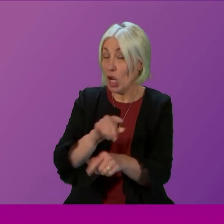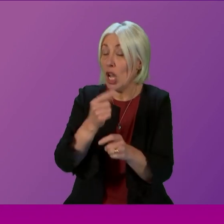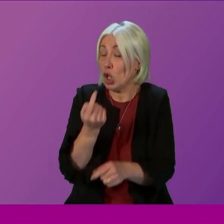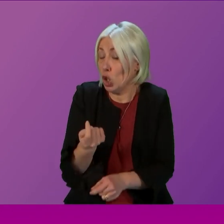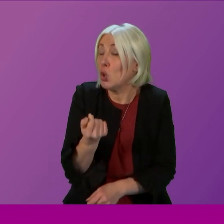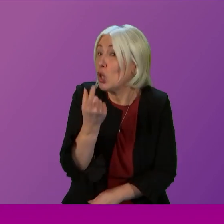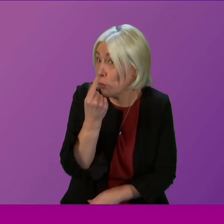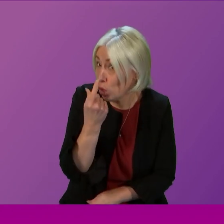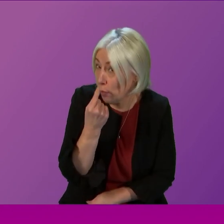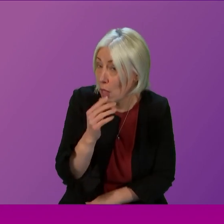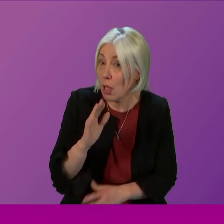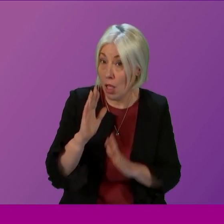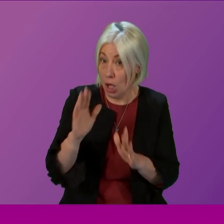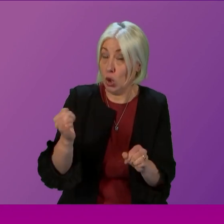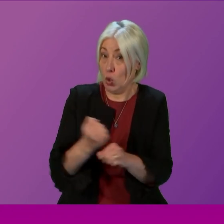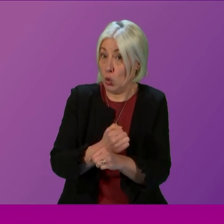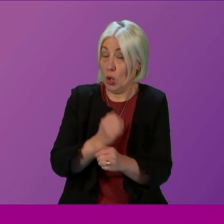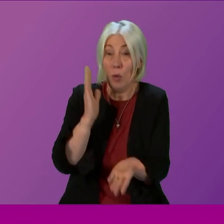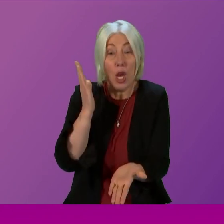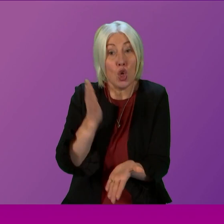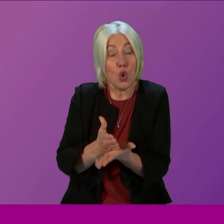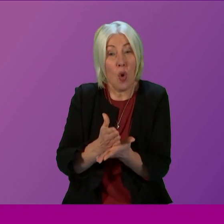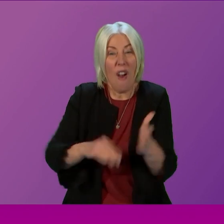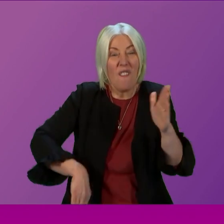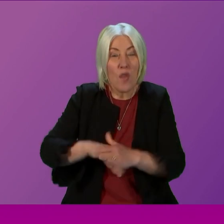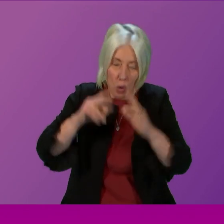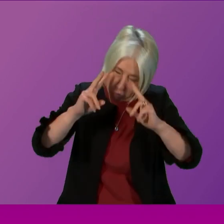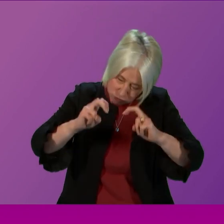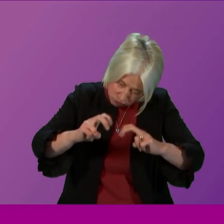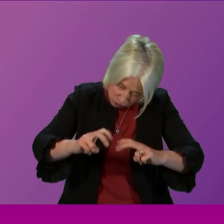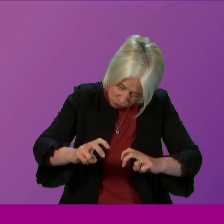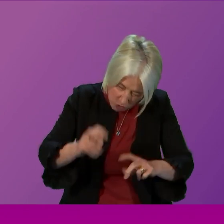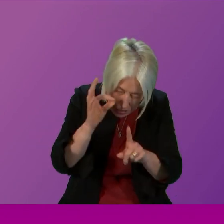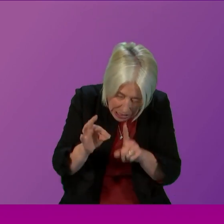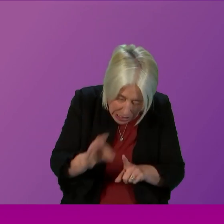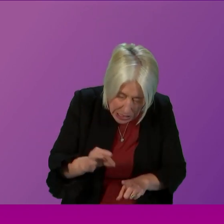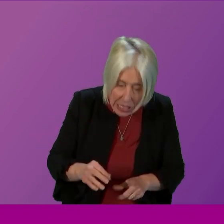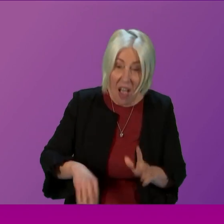so that there can be full scrutiny and, where appropriate, full accountability.